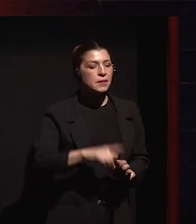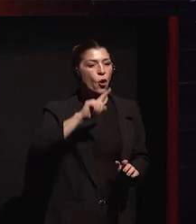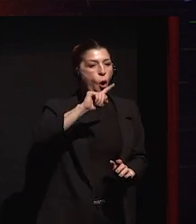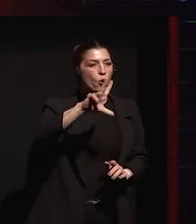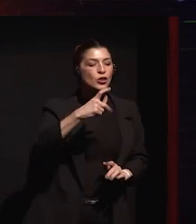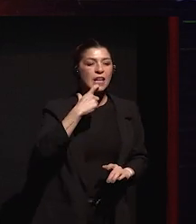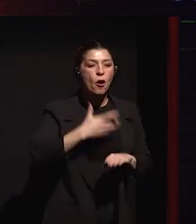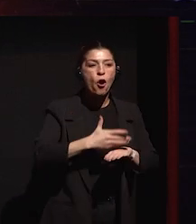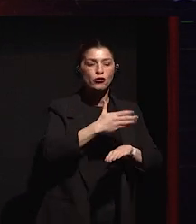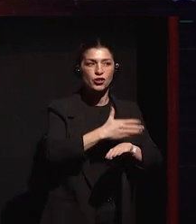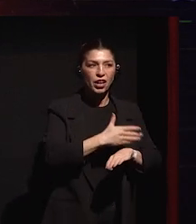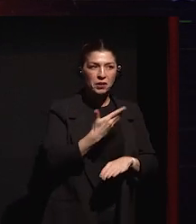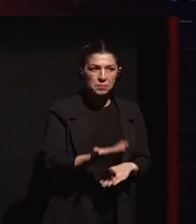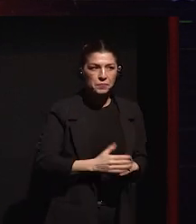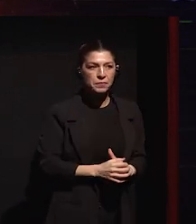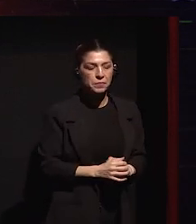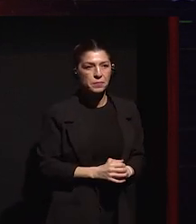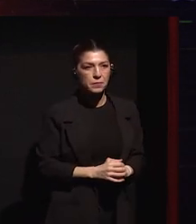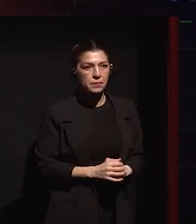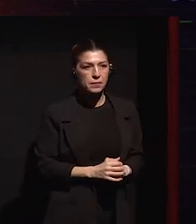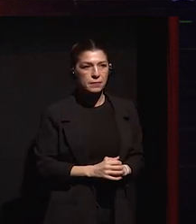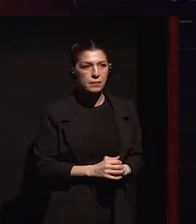I felt that as a powerful woman,